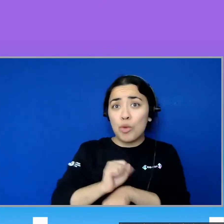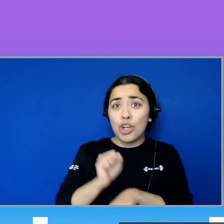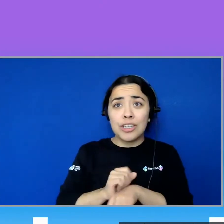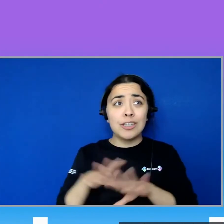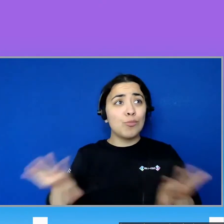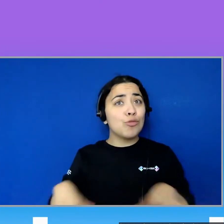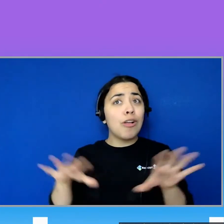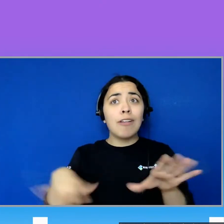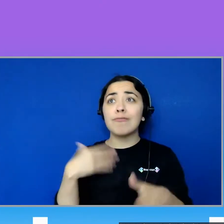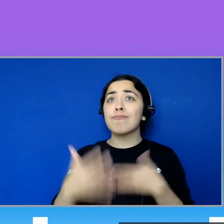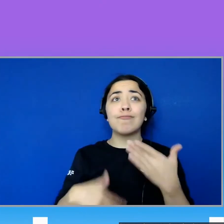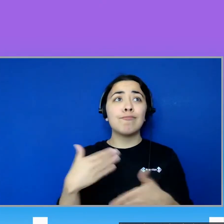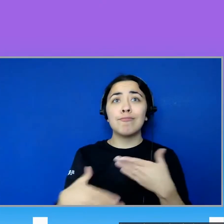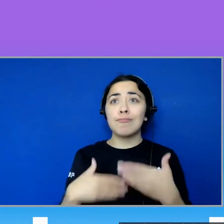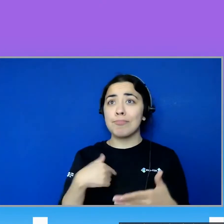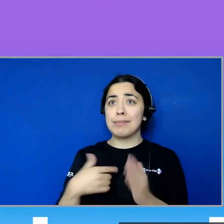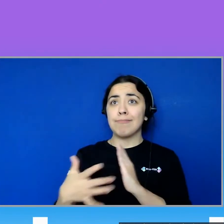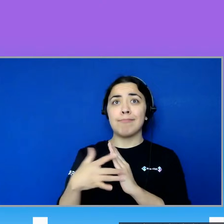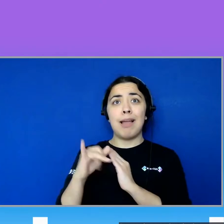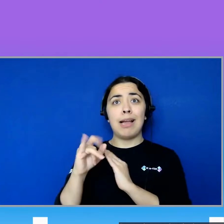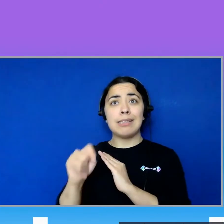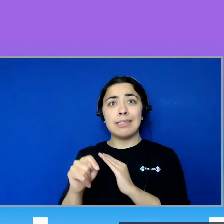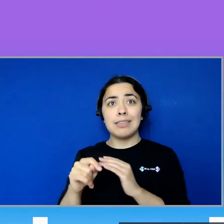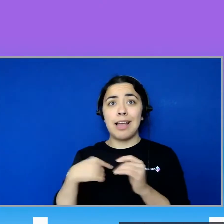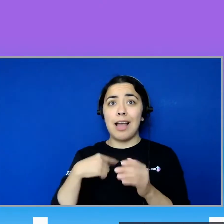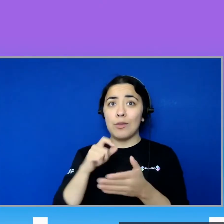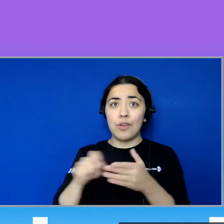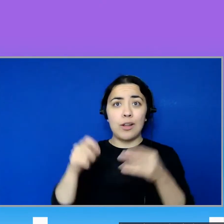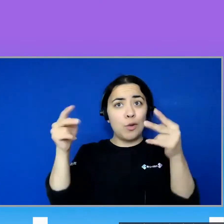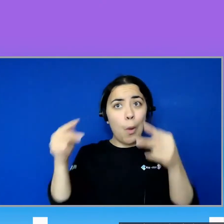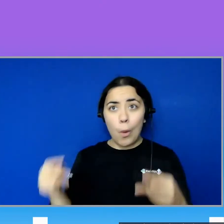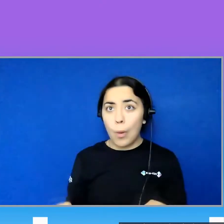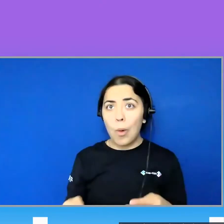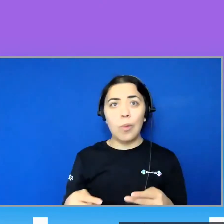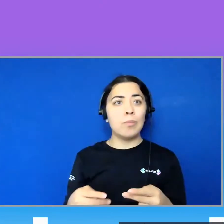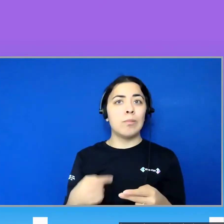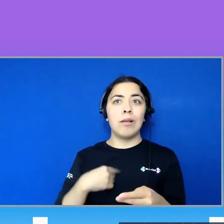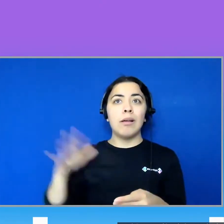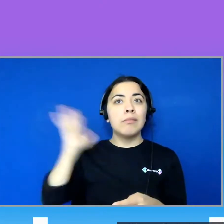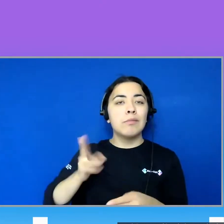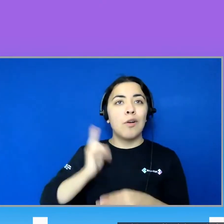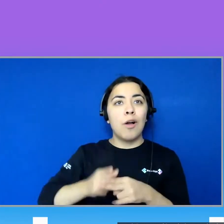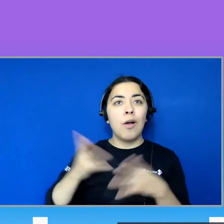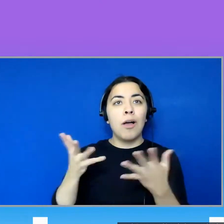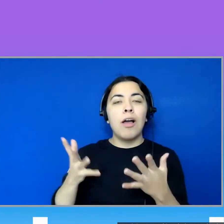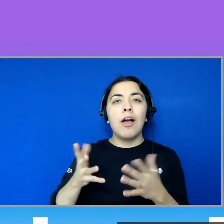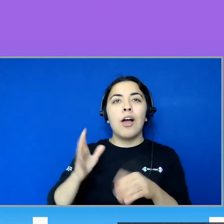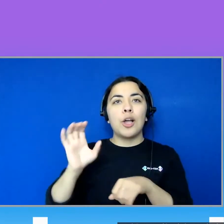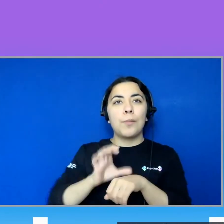being productive as a person, writing code. I was a what we